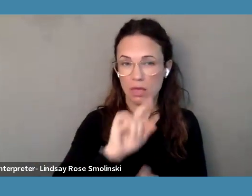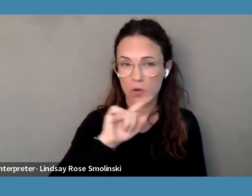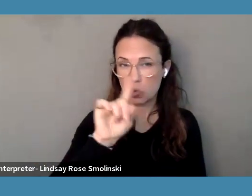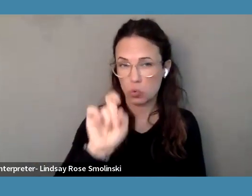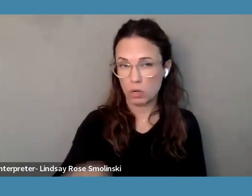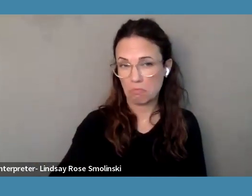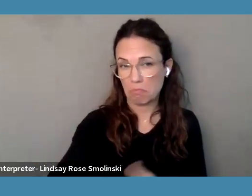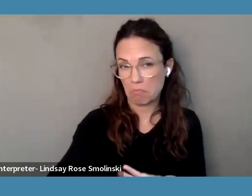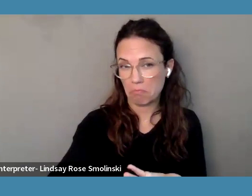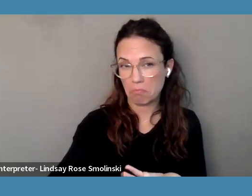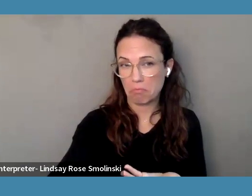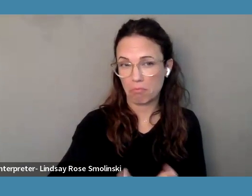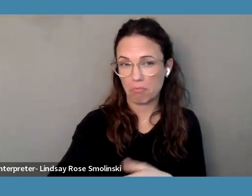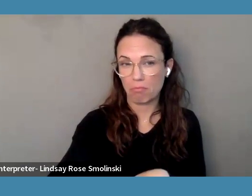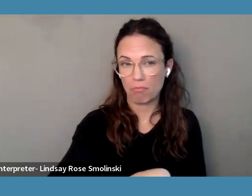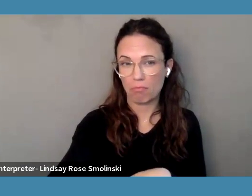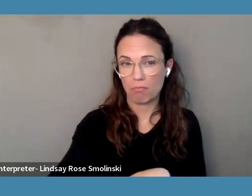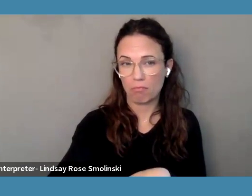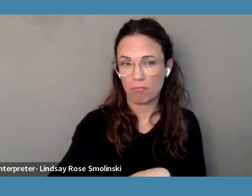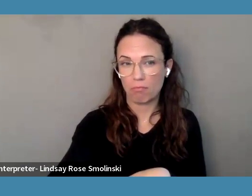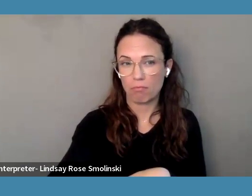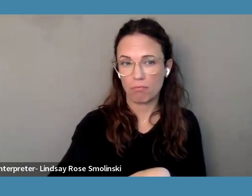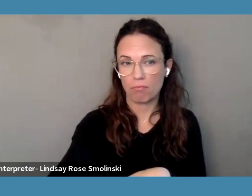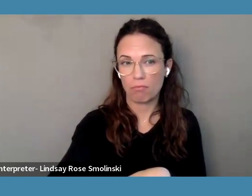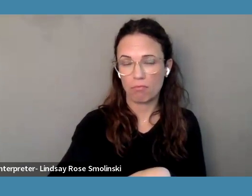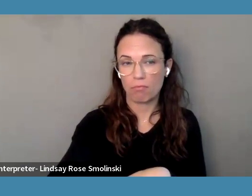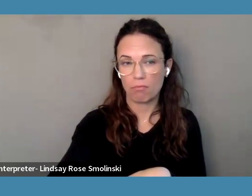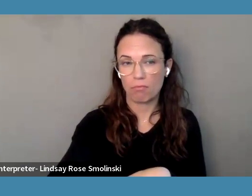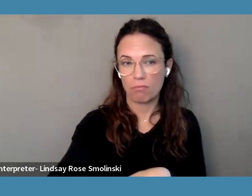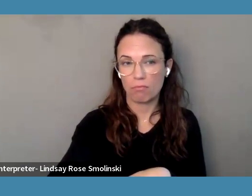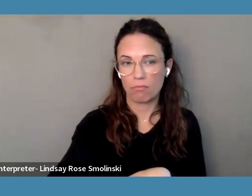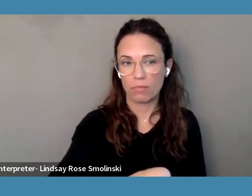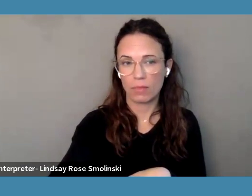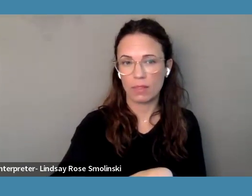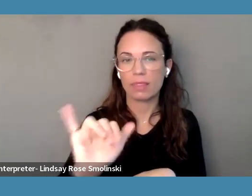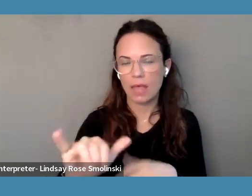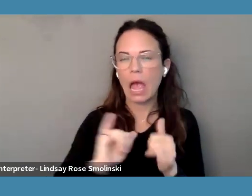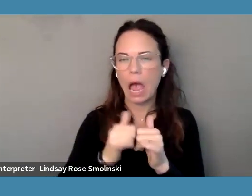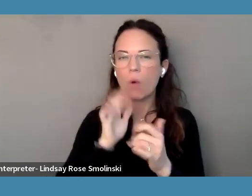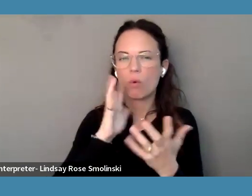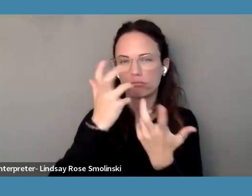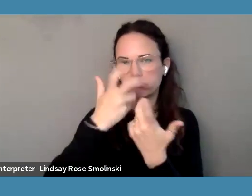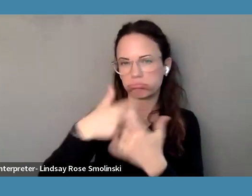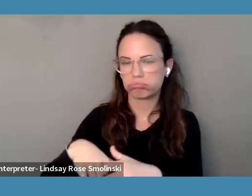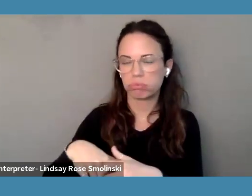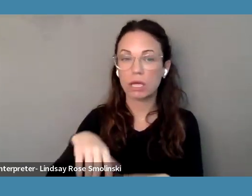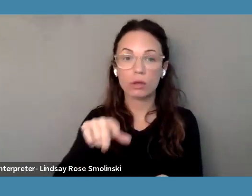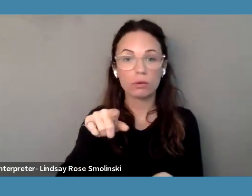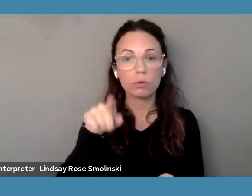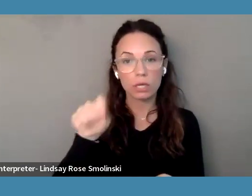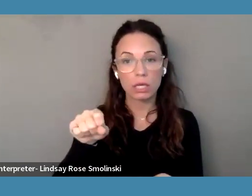but that's kind of how it works. And if, I mean, you can choose to go ahead